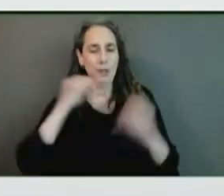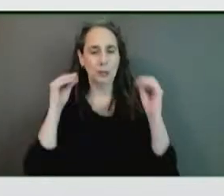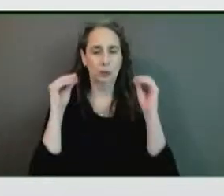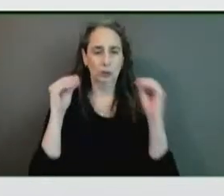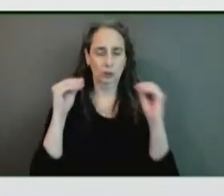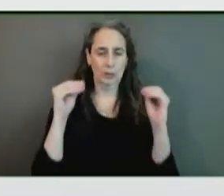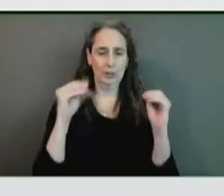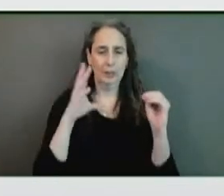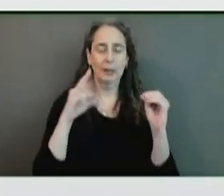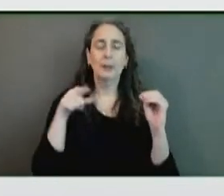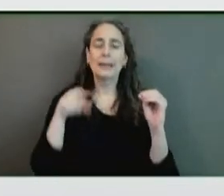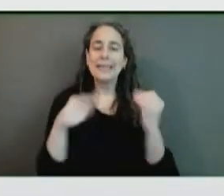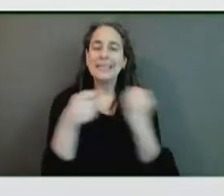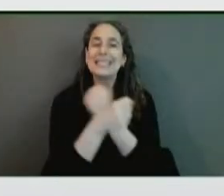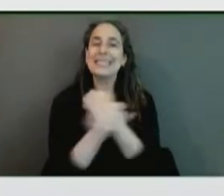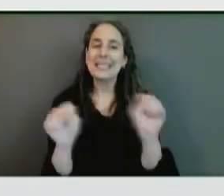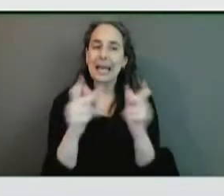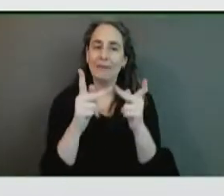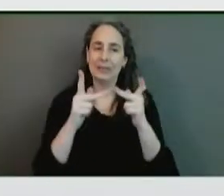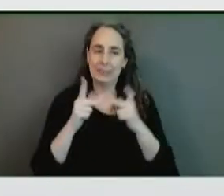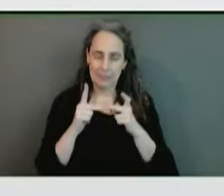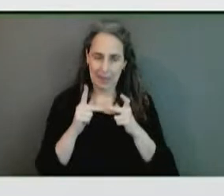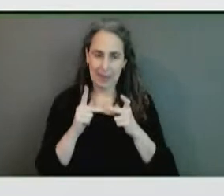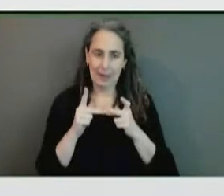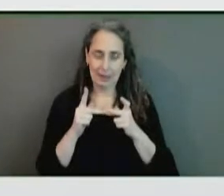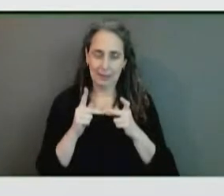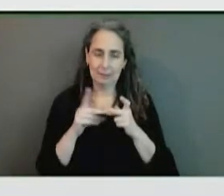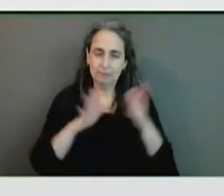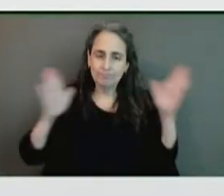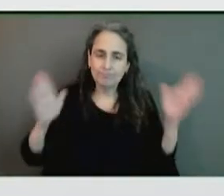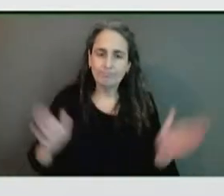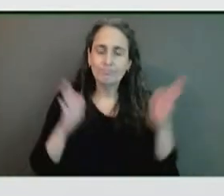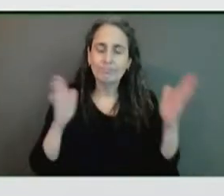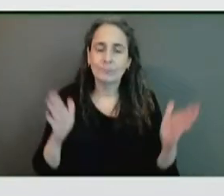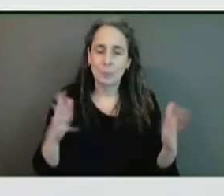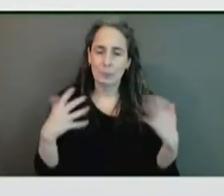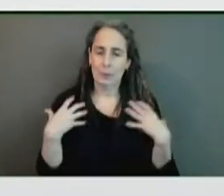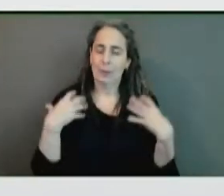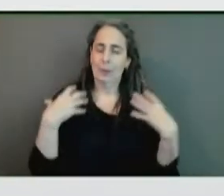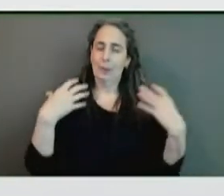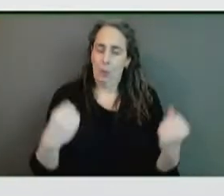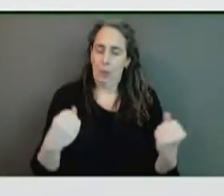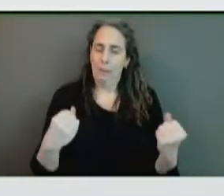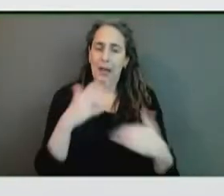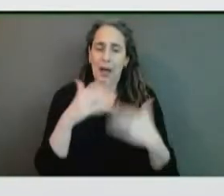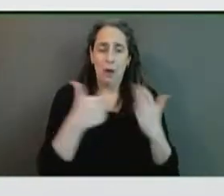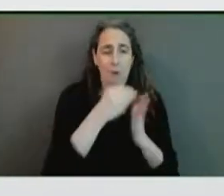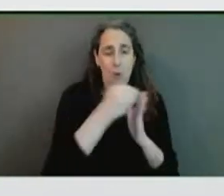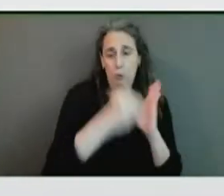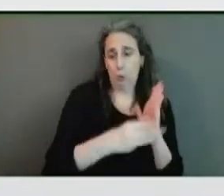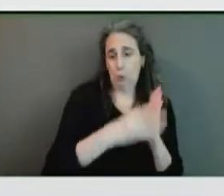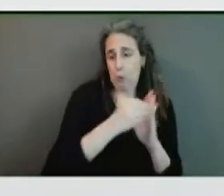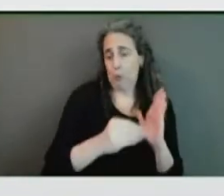students with high quality instruction in a safe space,